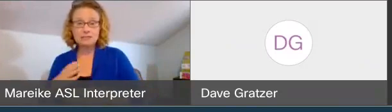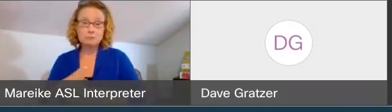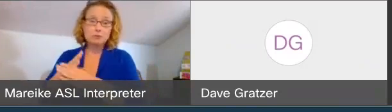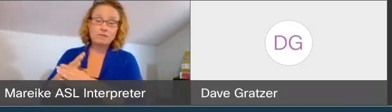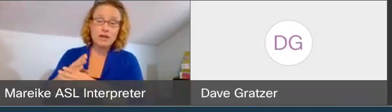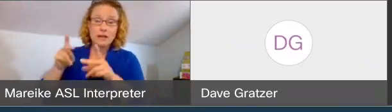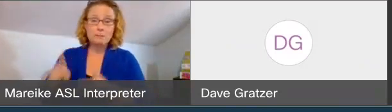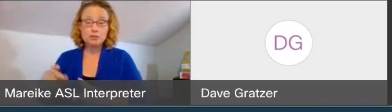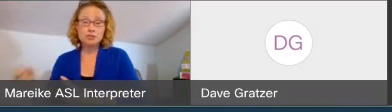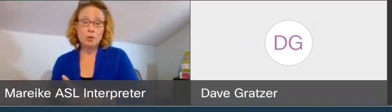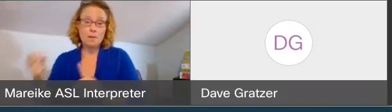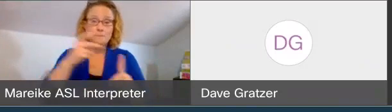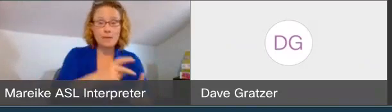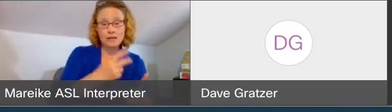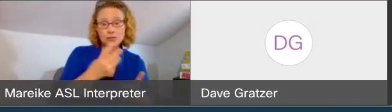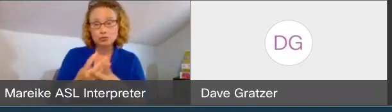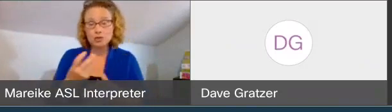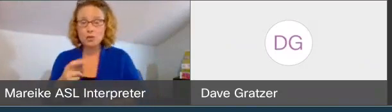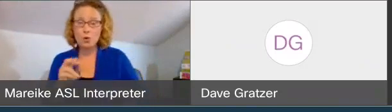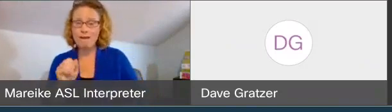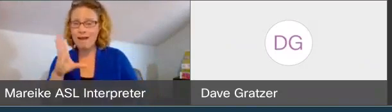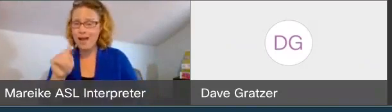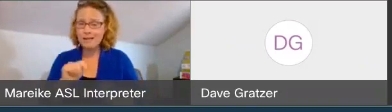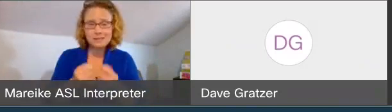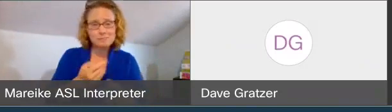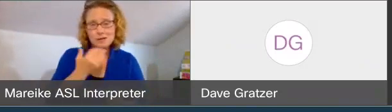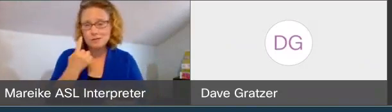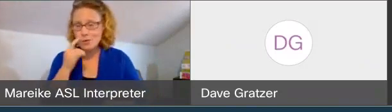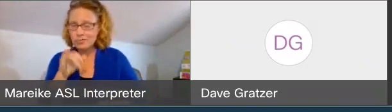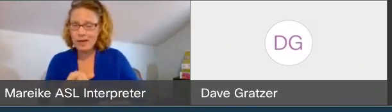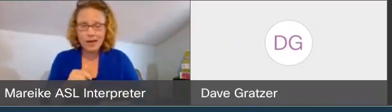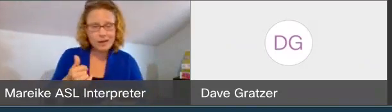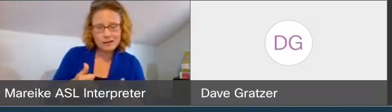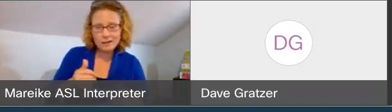returning or does an ACT team, or would, is there been any research around sort